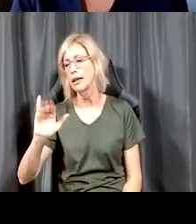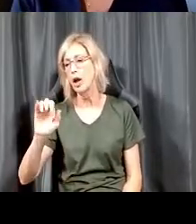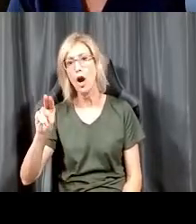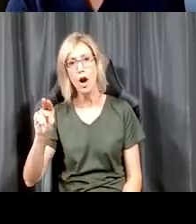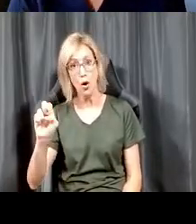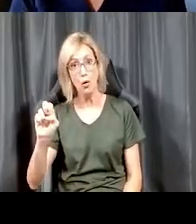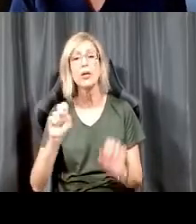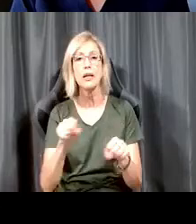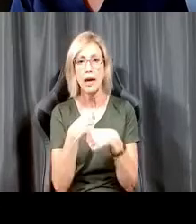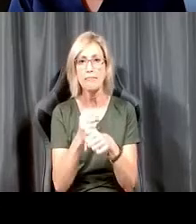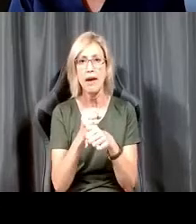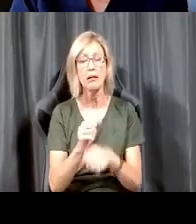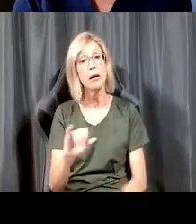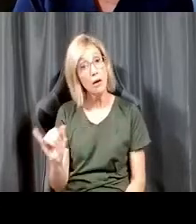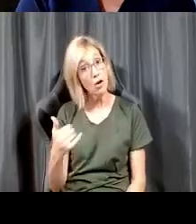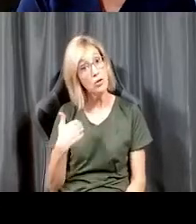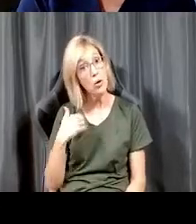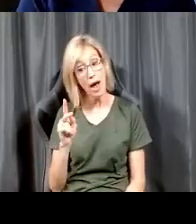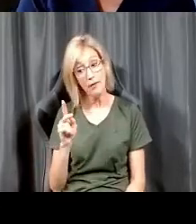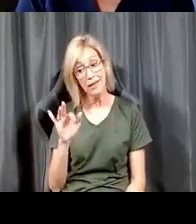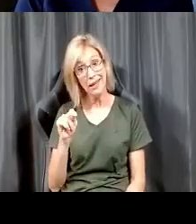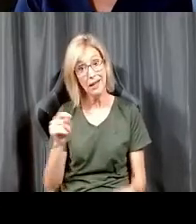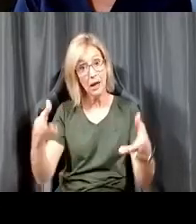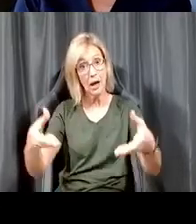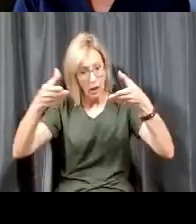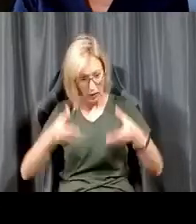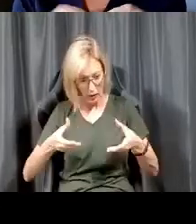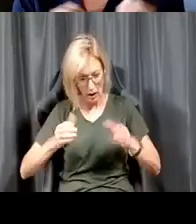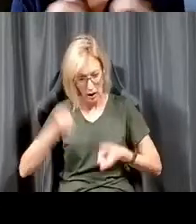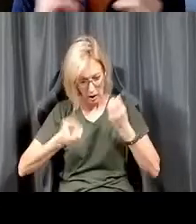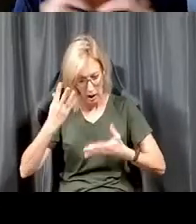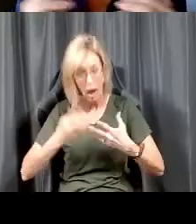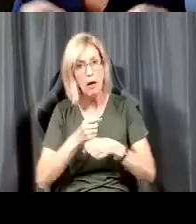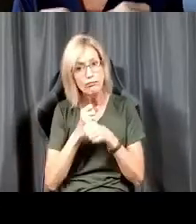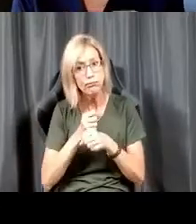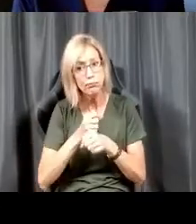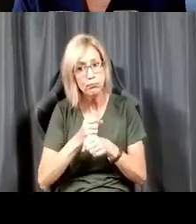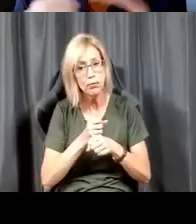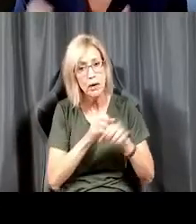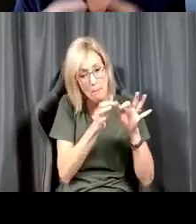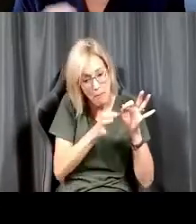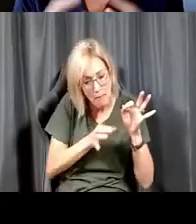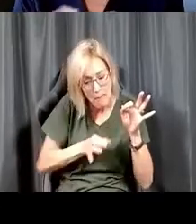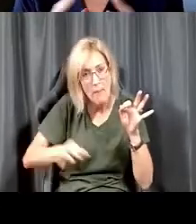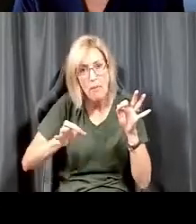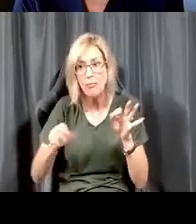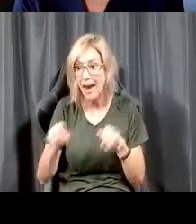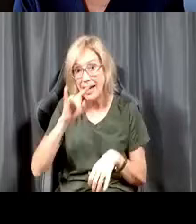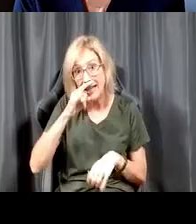There are kits available online that you can put them together and have kids make it with you.